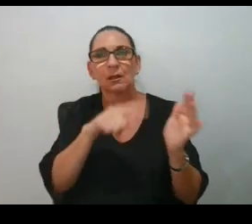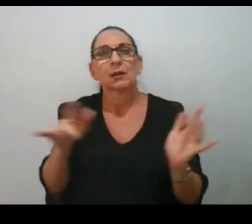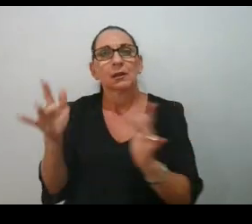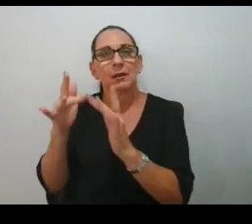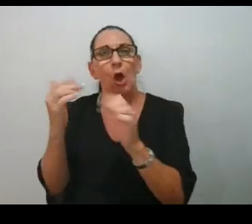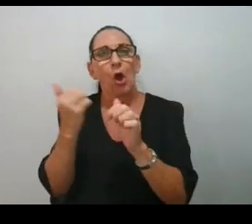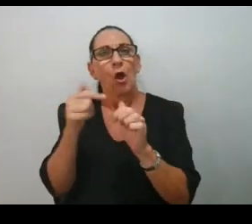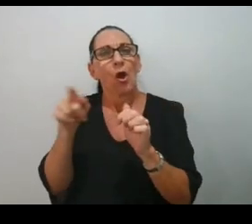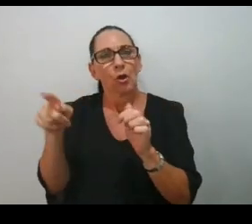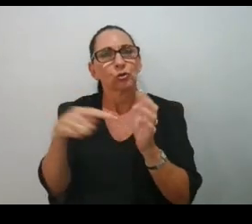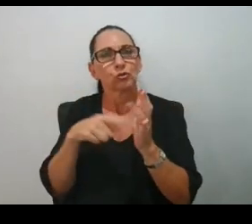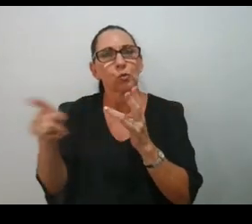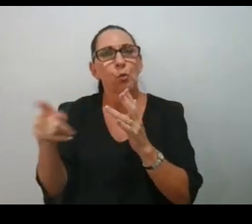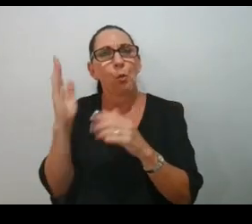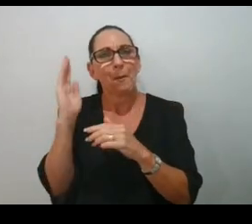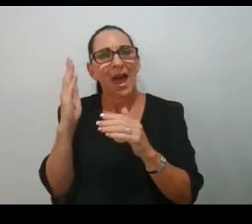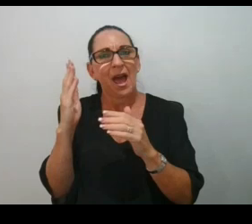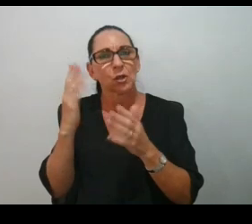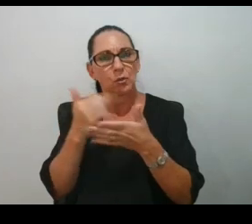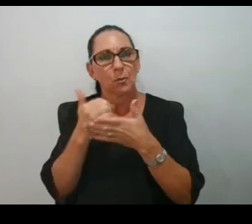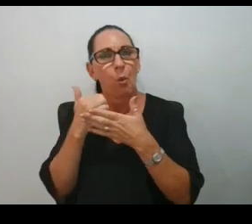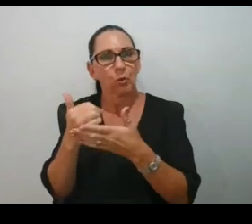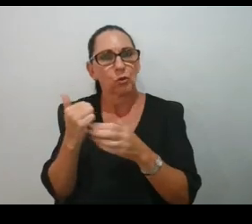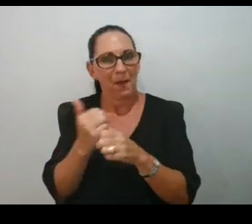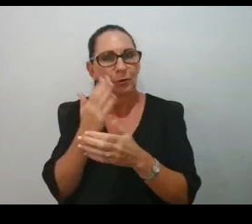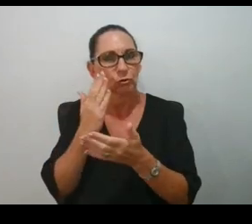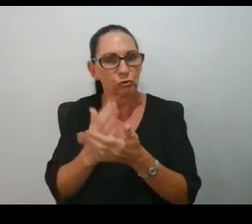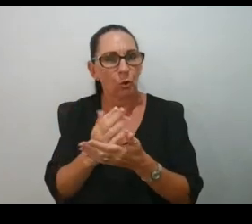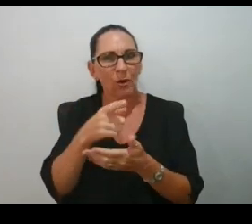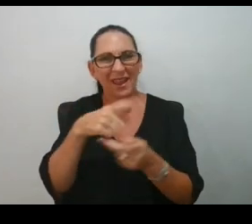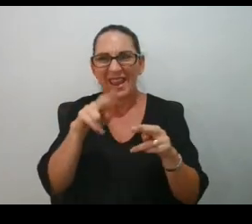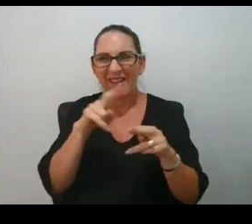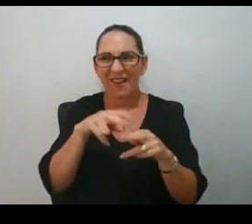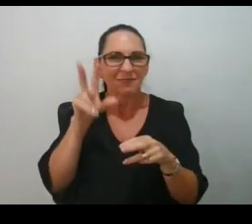um line so please make sure that's who you contact if you have any sound issues we have